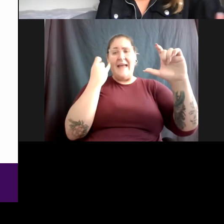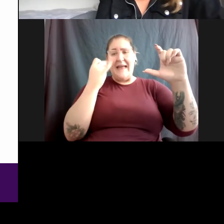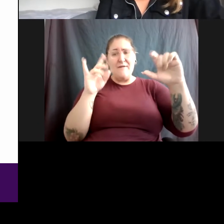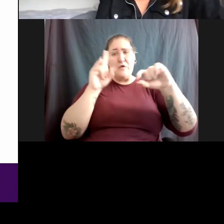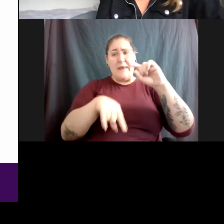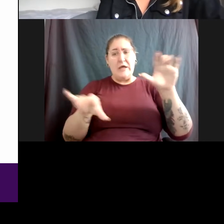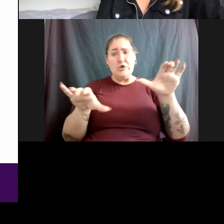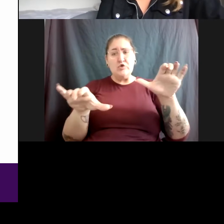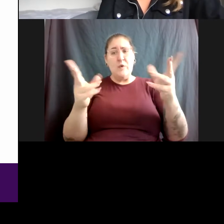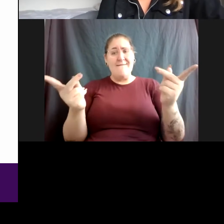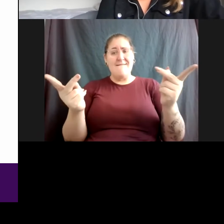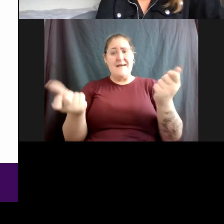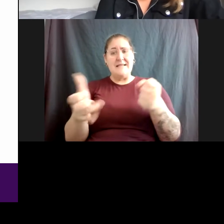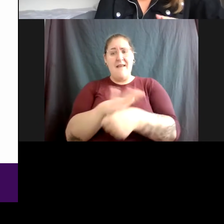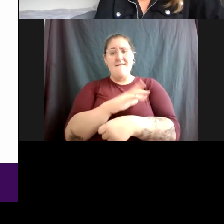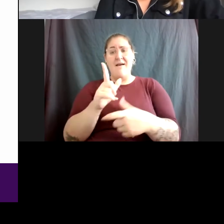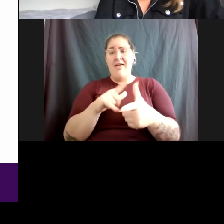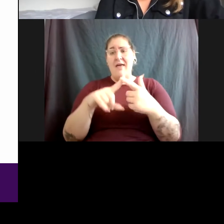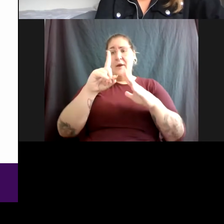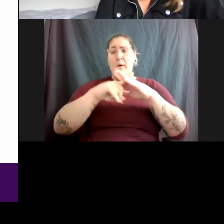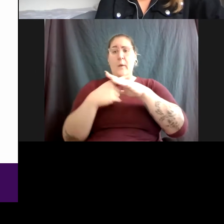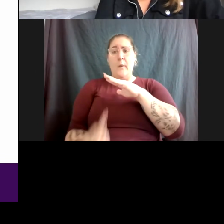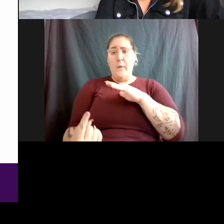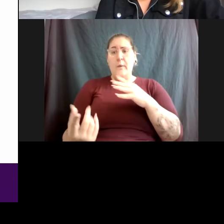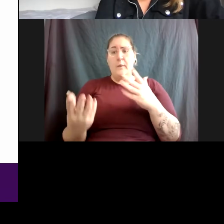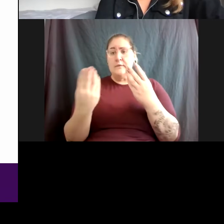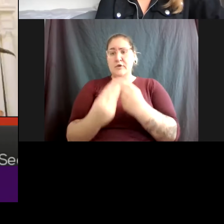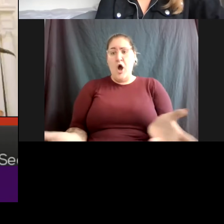You have got no opportunity to get there. That is something that completely can stop